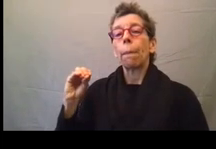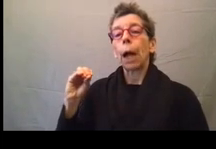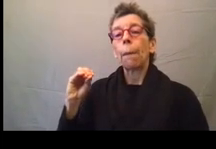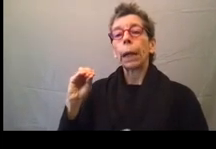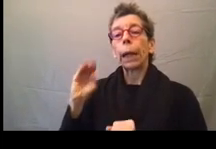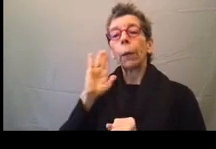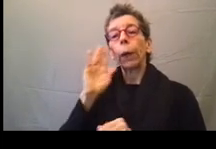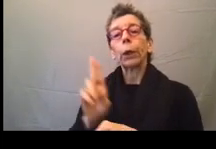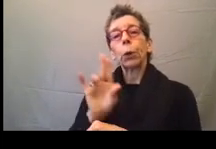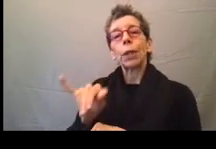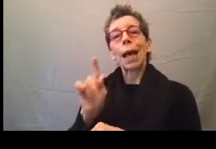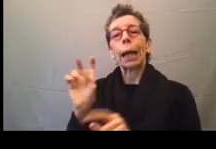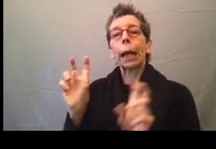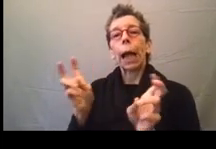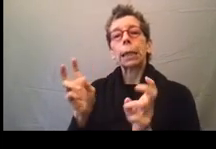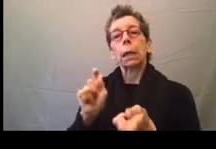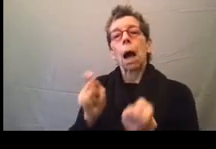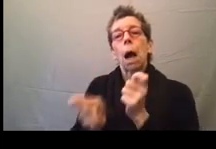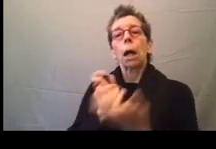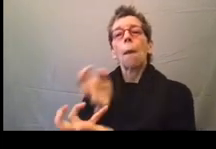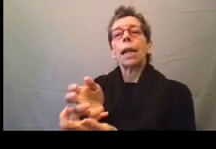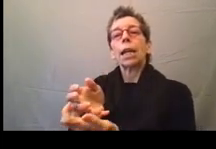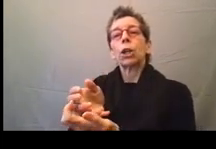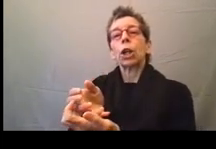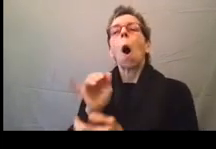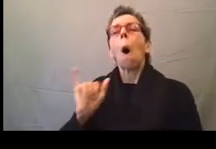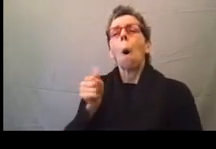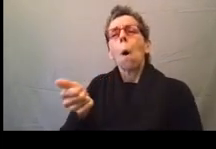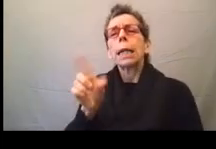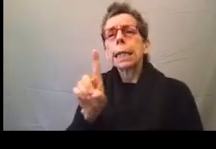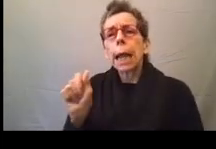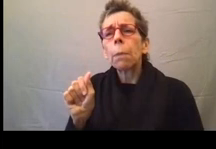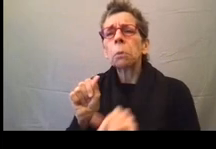disabilities. They will say okay you have a disability you can work from home. My concern